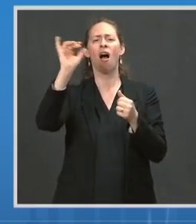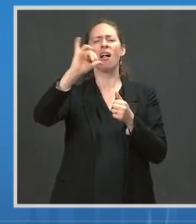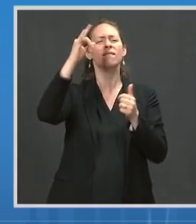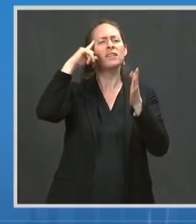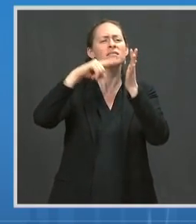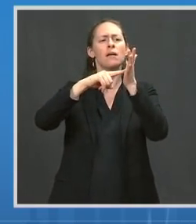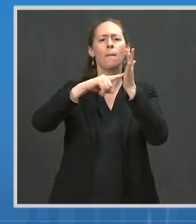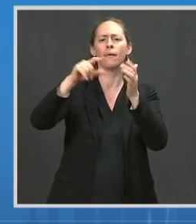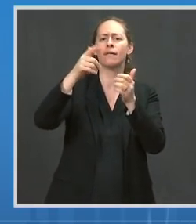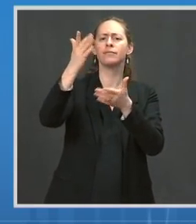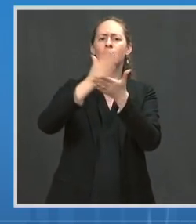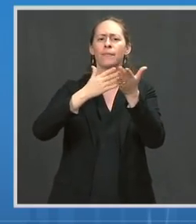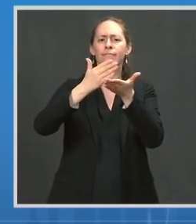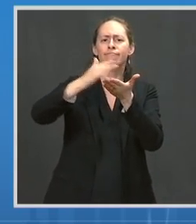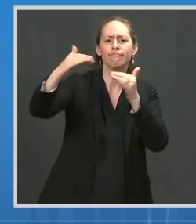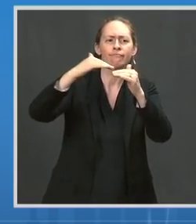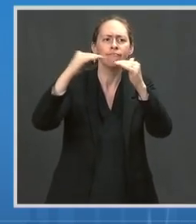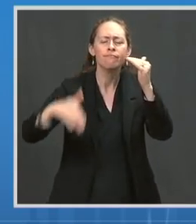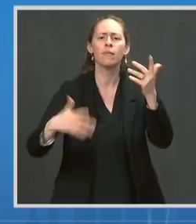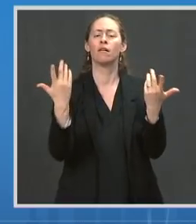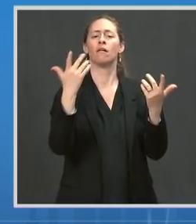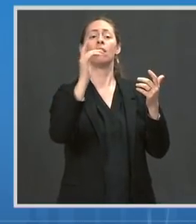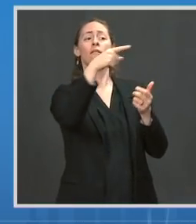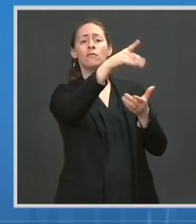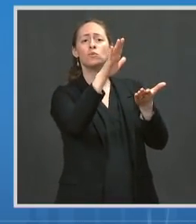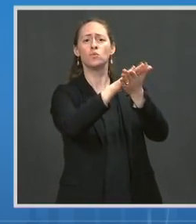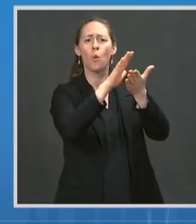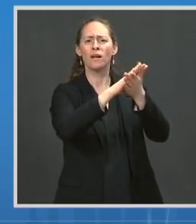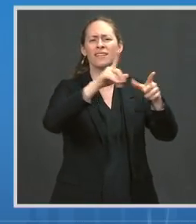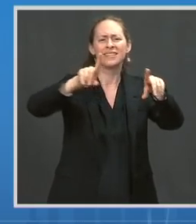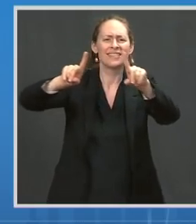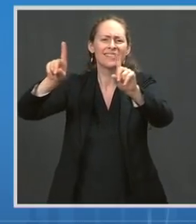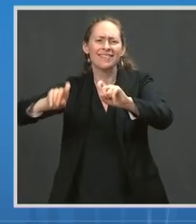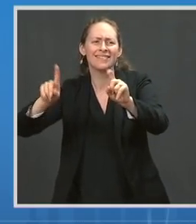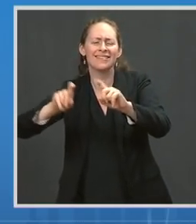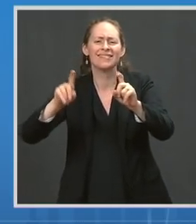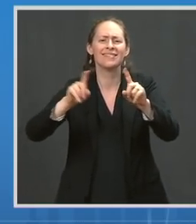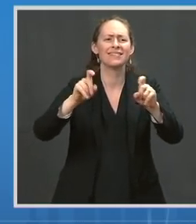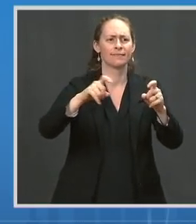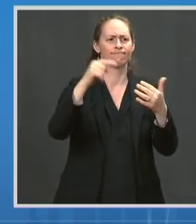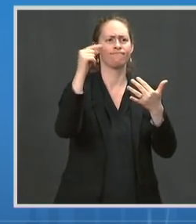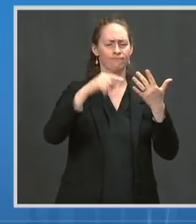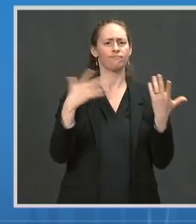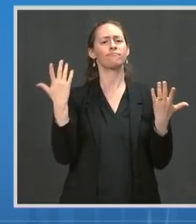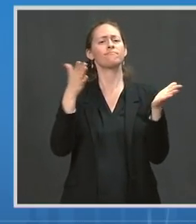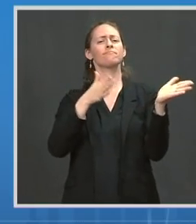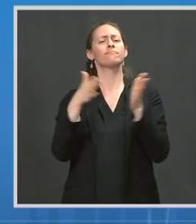Part of any plan is tackling the things you can't fully prepare for but which emerge as critical threats.